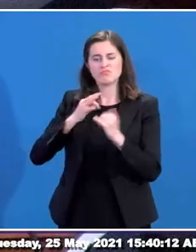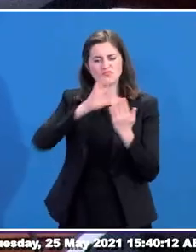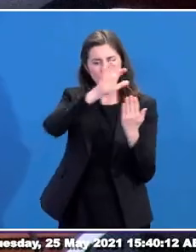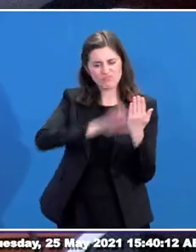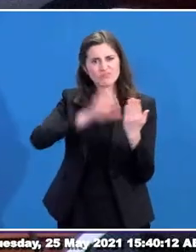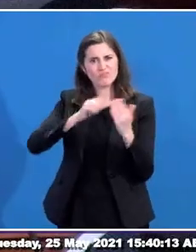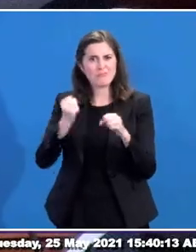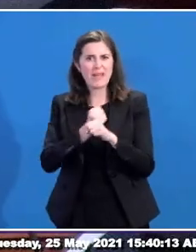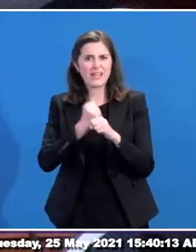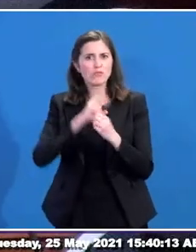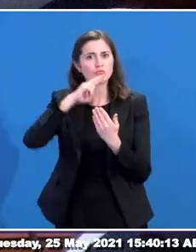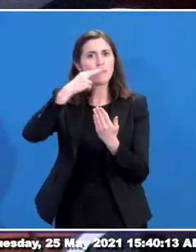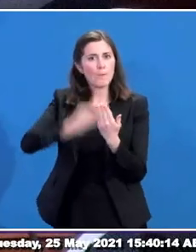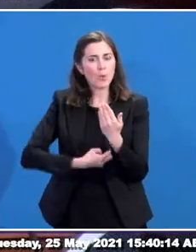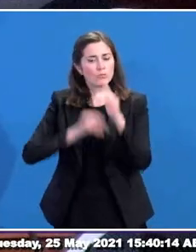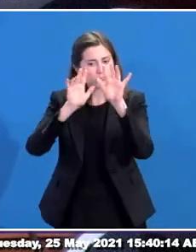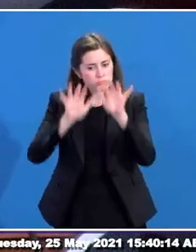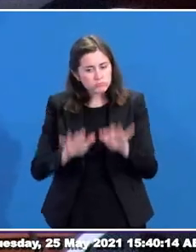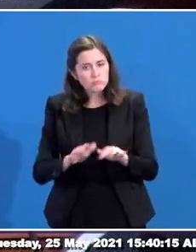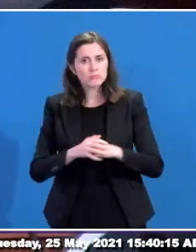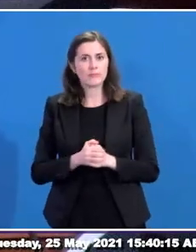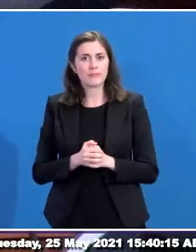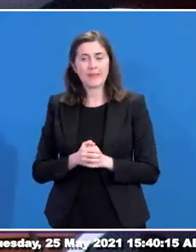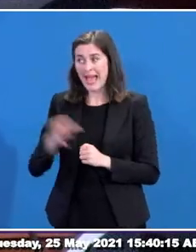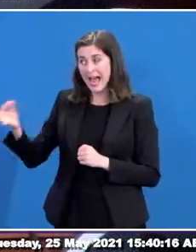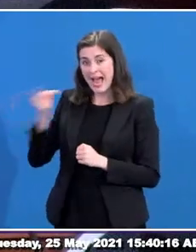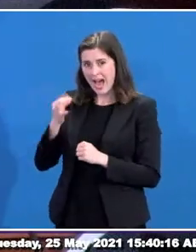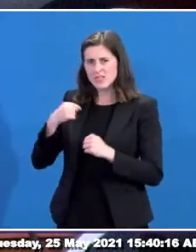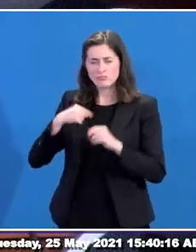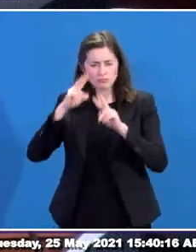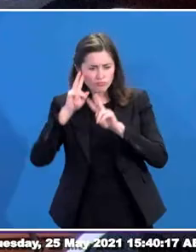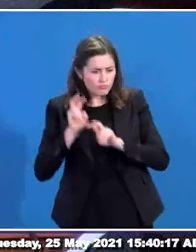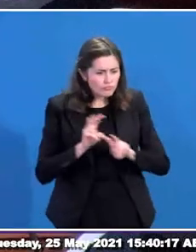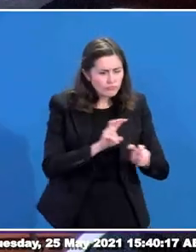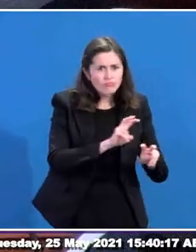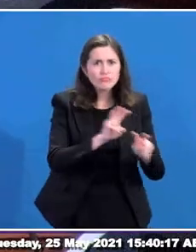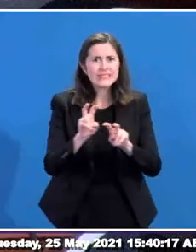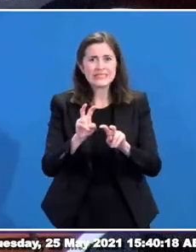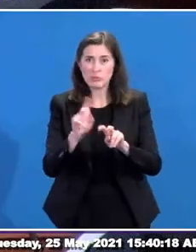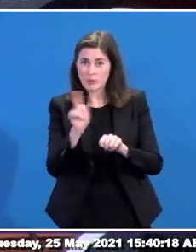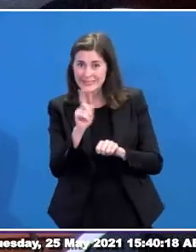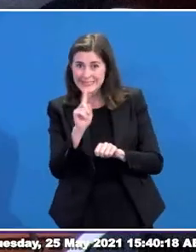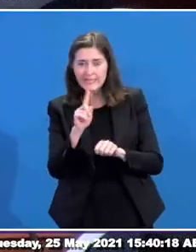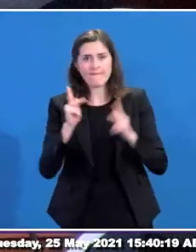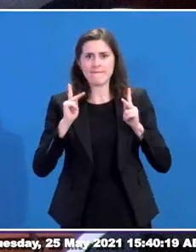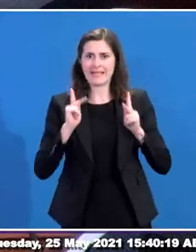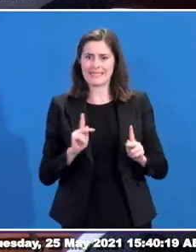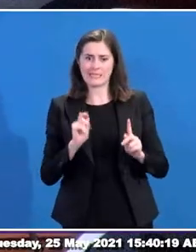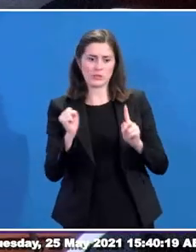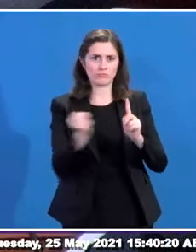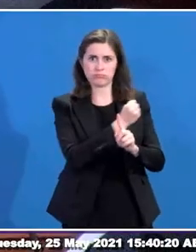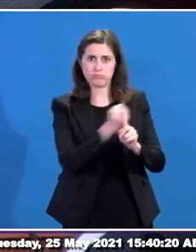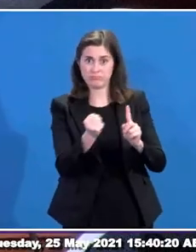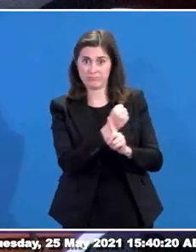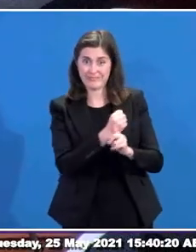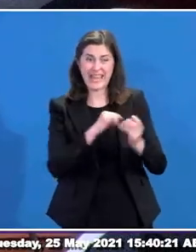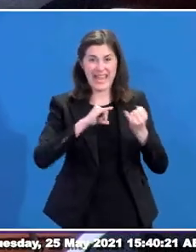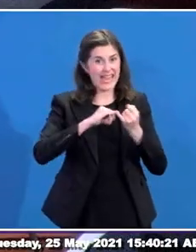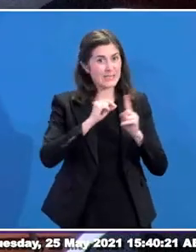to investigate an alleged incident of physical assault by SP2 against Melissa.